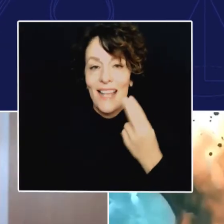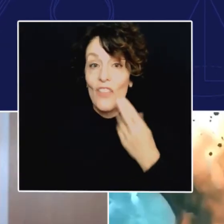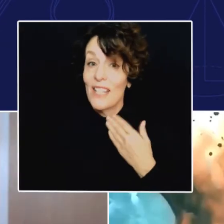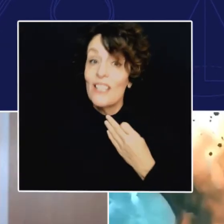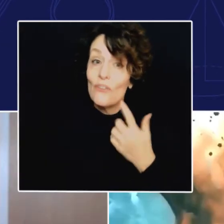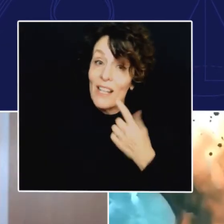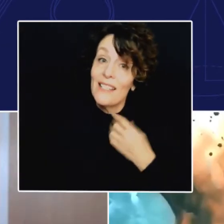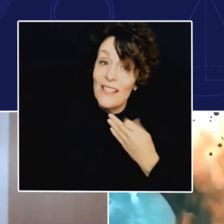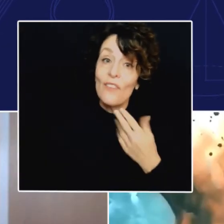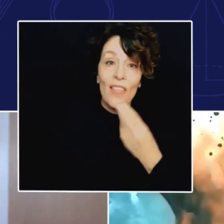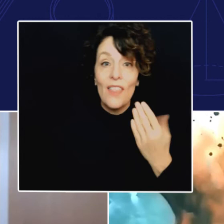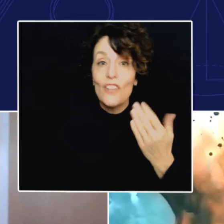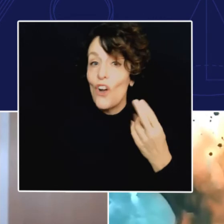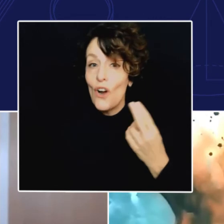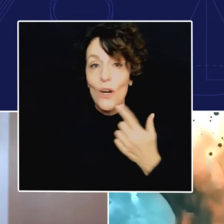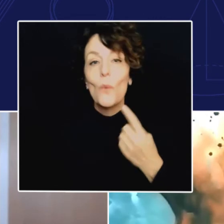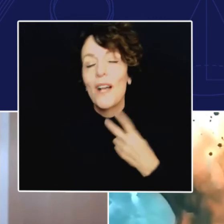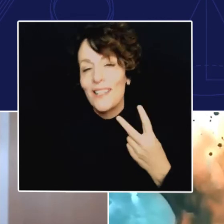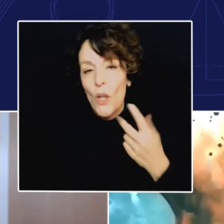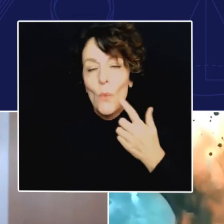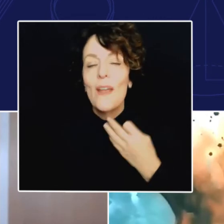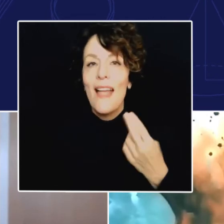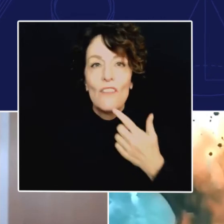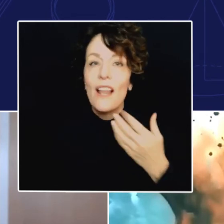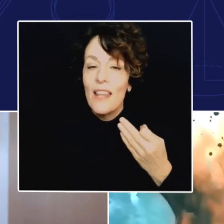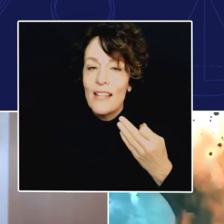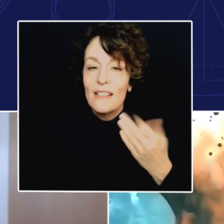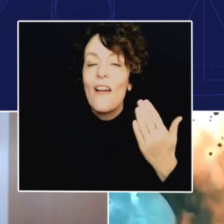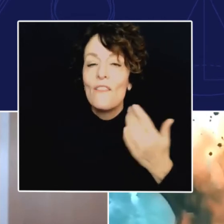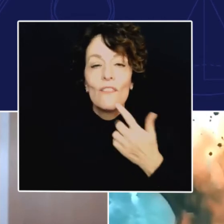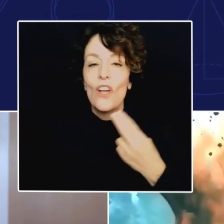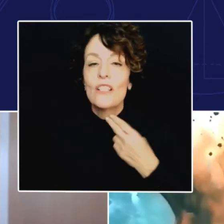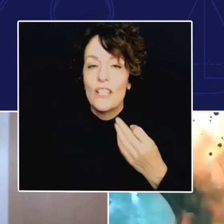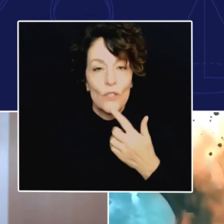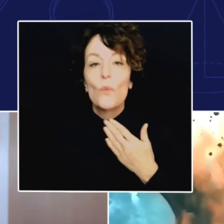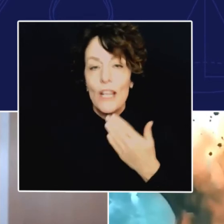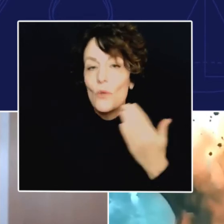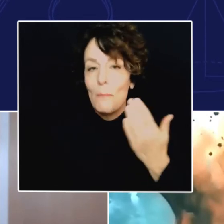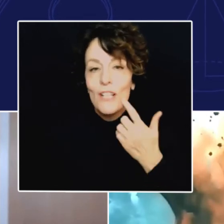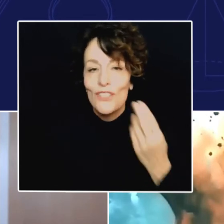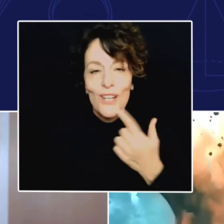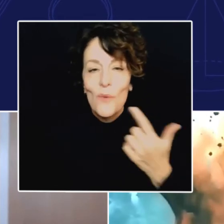So it's really different than arc welding. And we have less flaws this way, to machine weld.